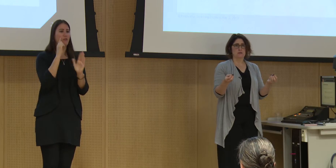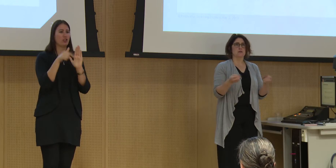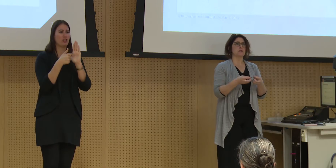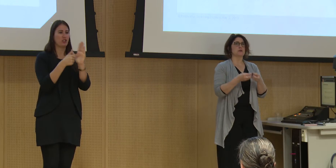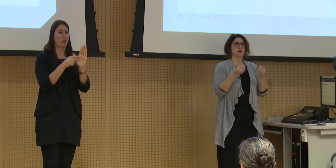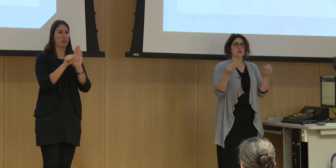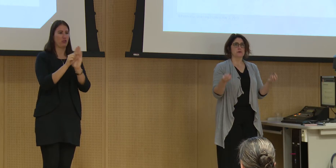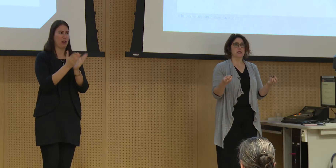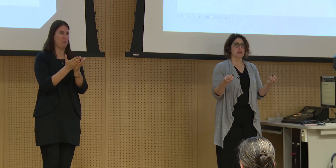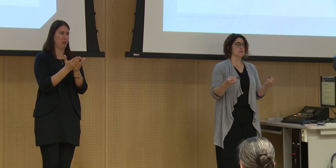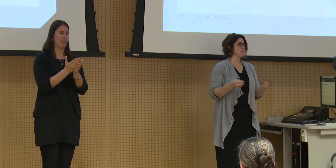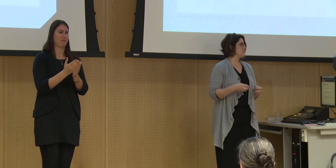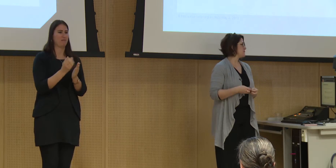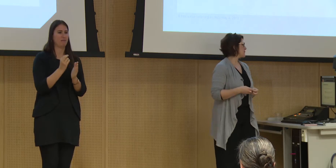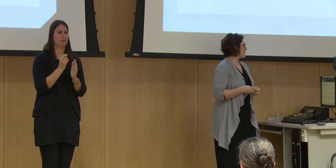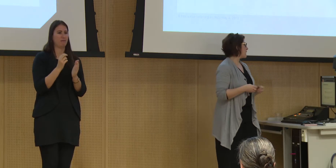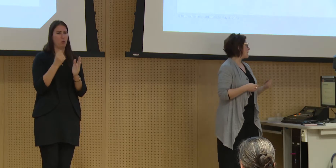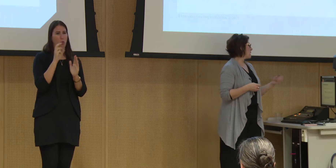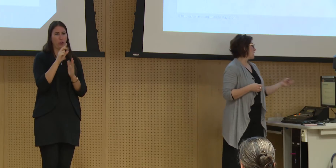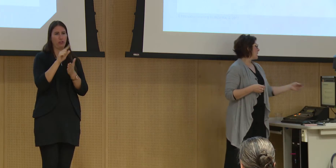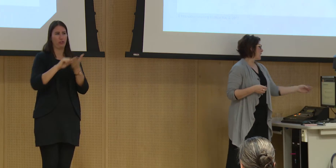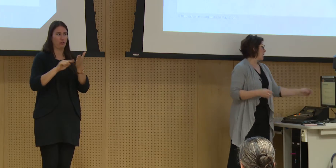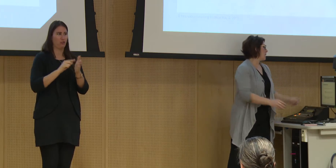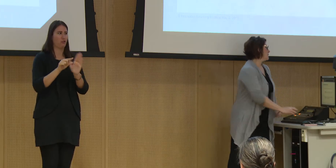or your grading.